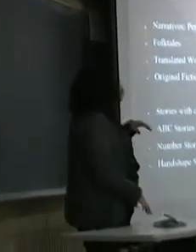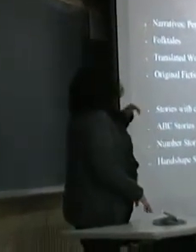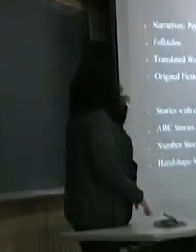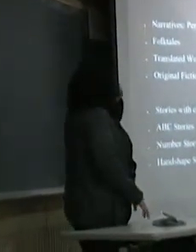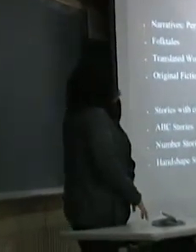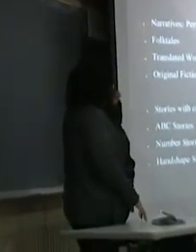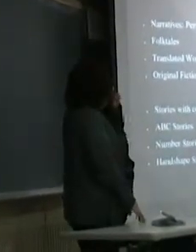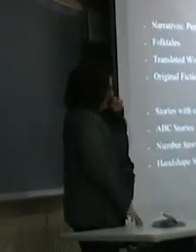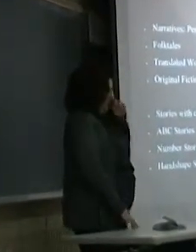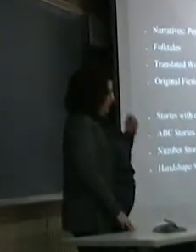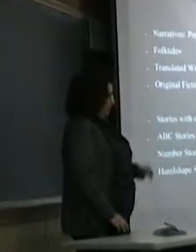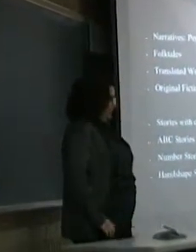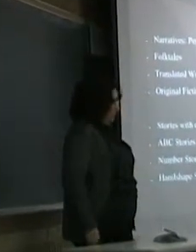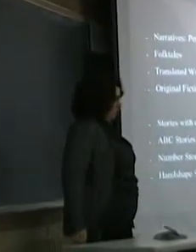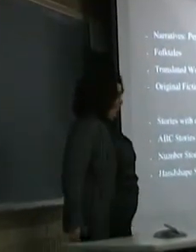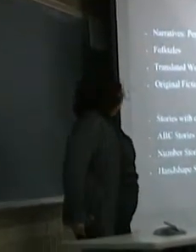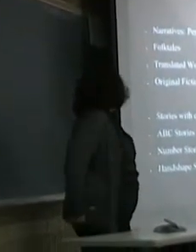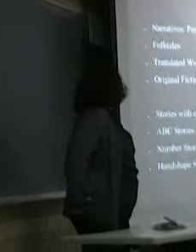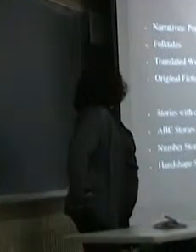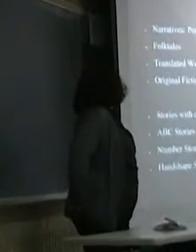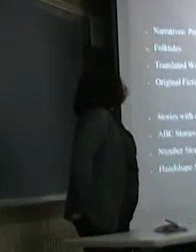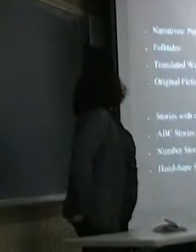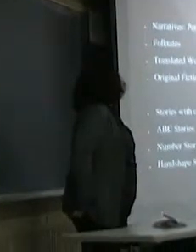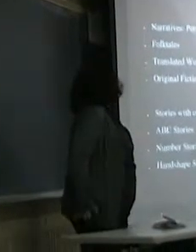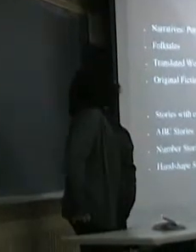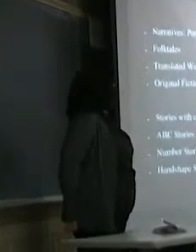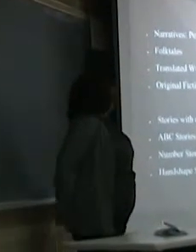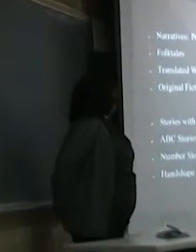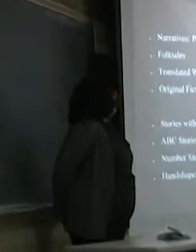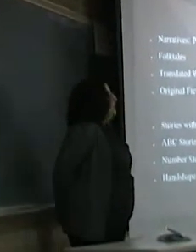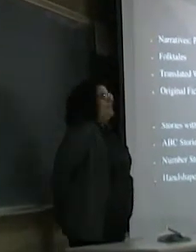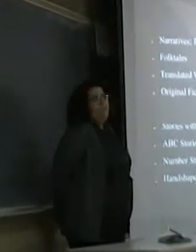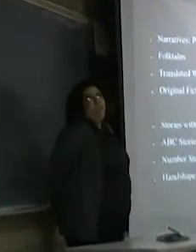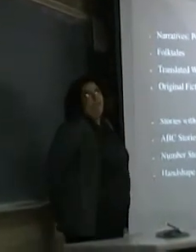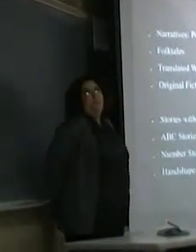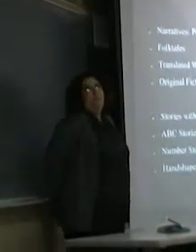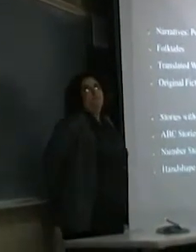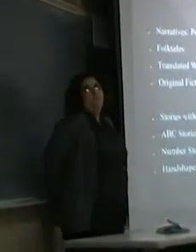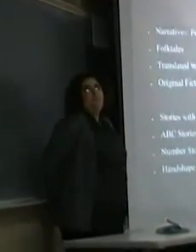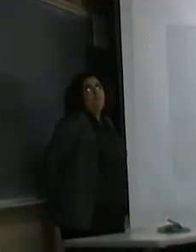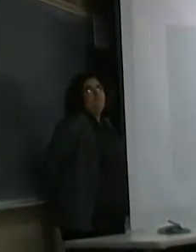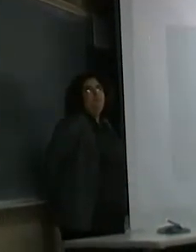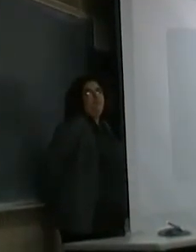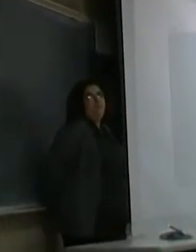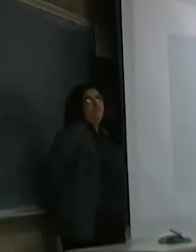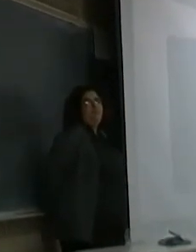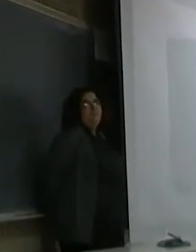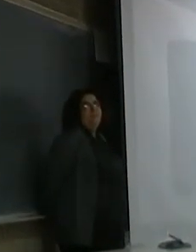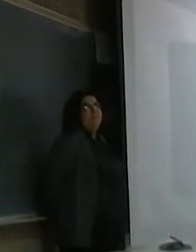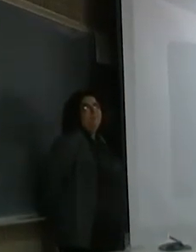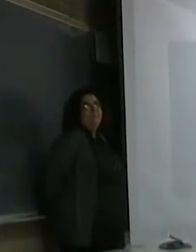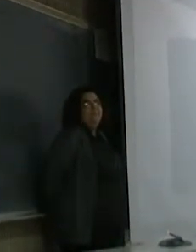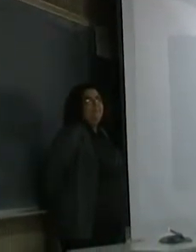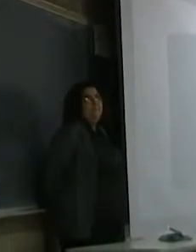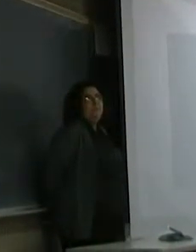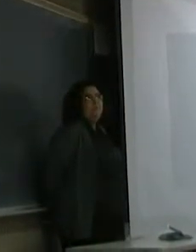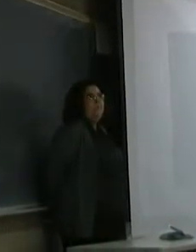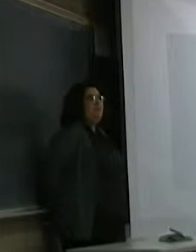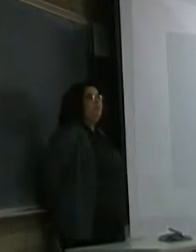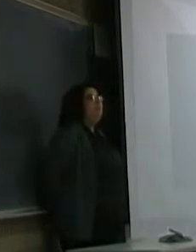The first is the ABC Story. [speaking to student of camera] And that one will be the first one on that list.